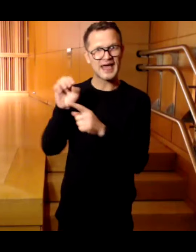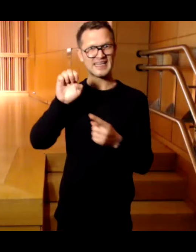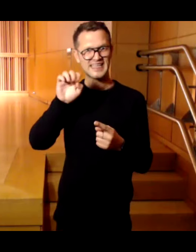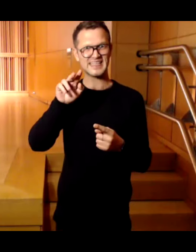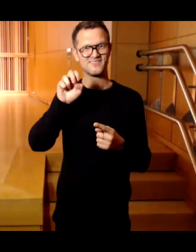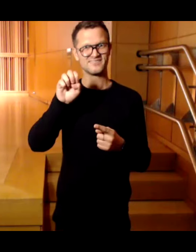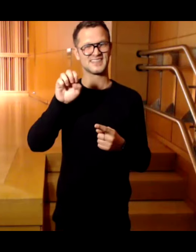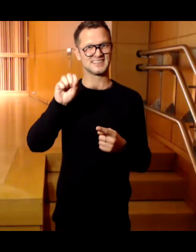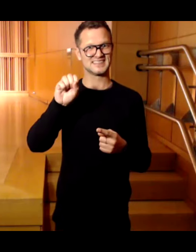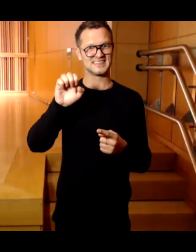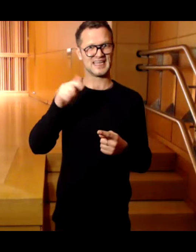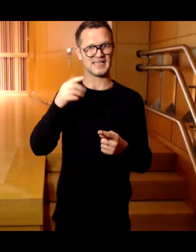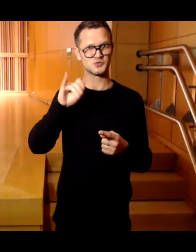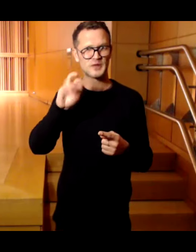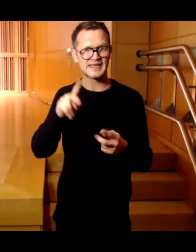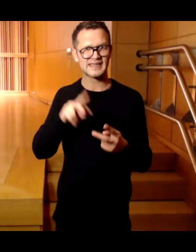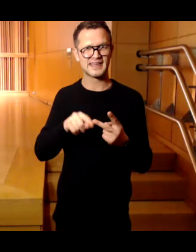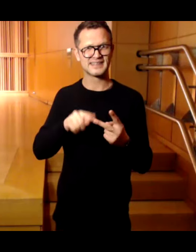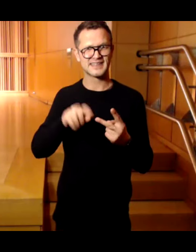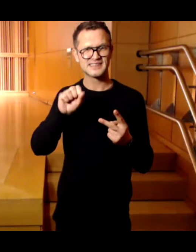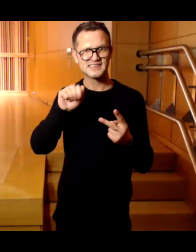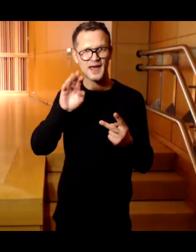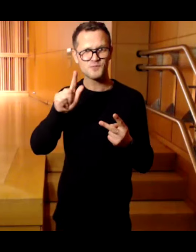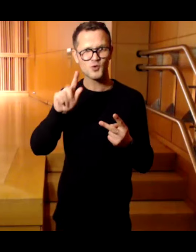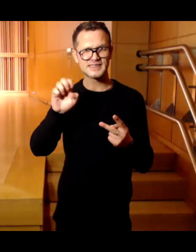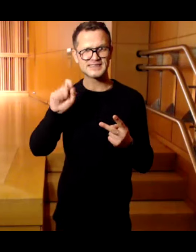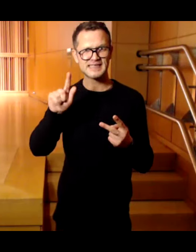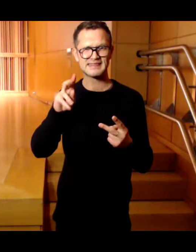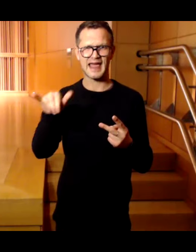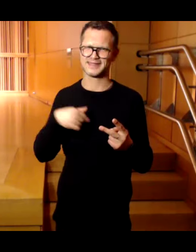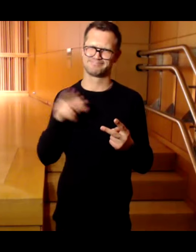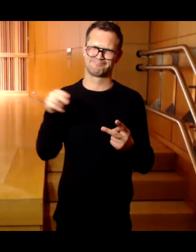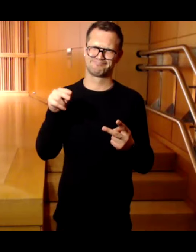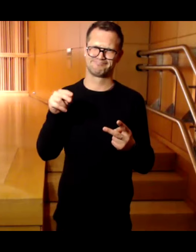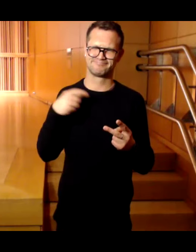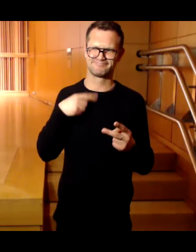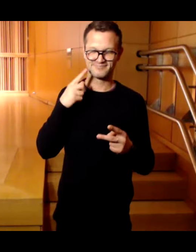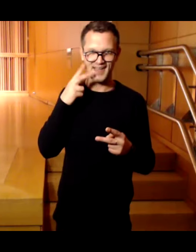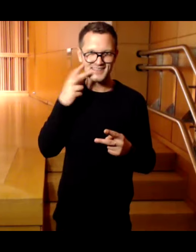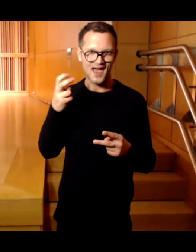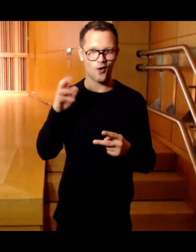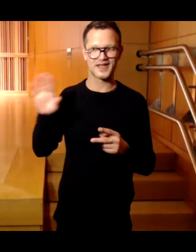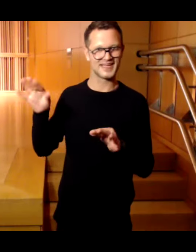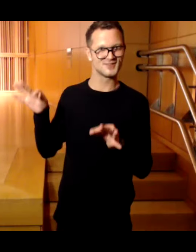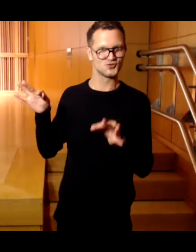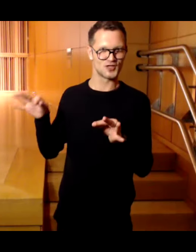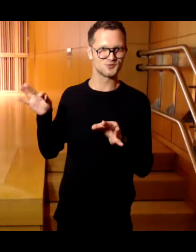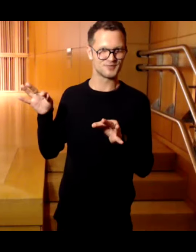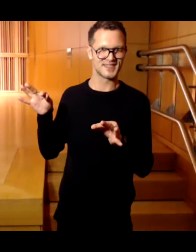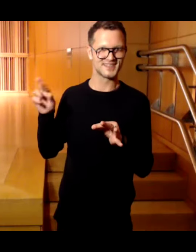Samuel Delaney? In my head, I had begun to doubt Robert's judgment of things.